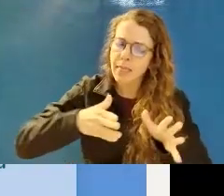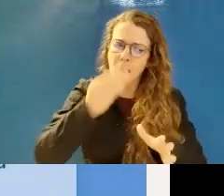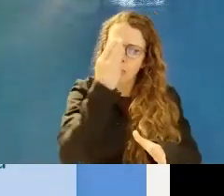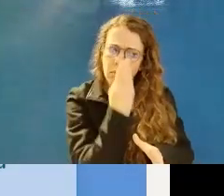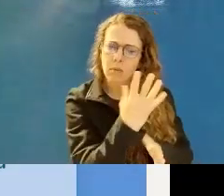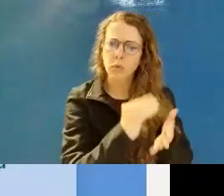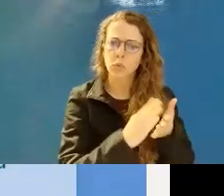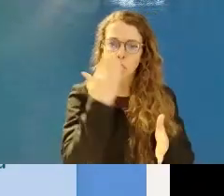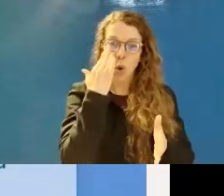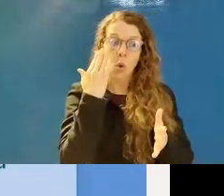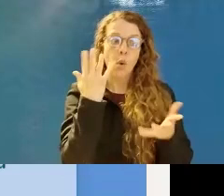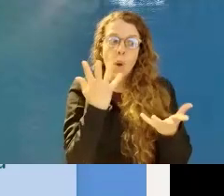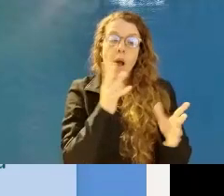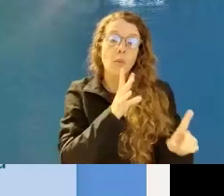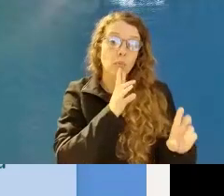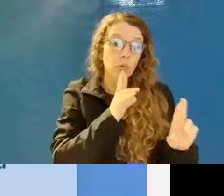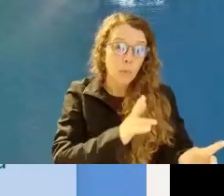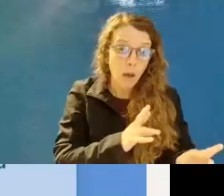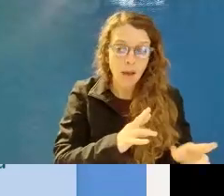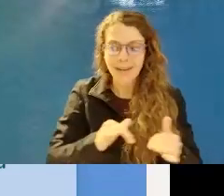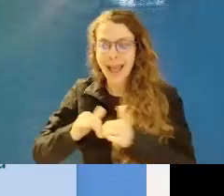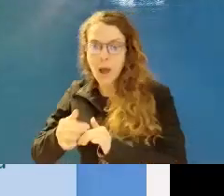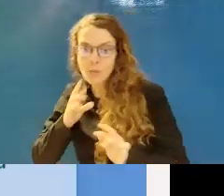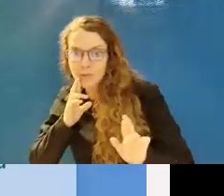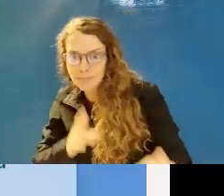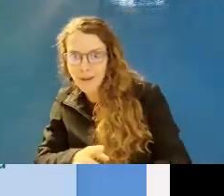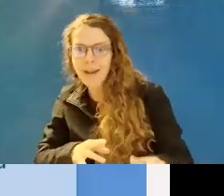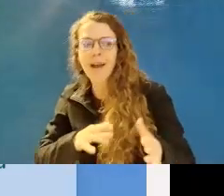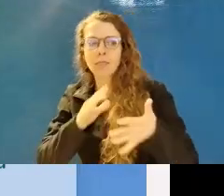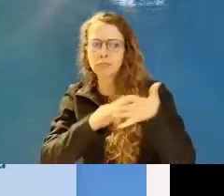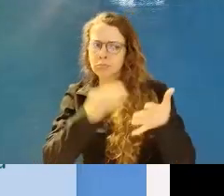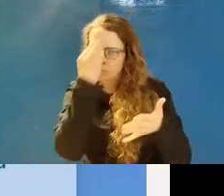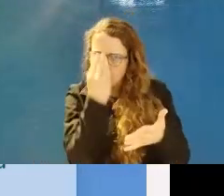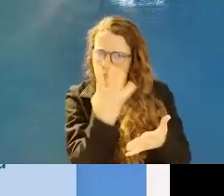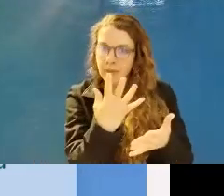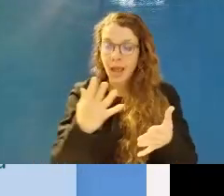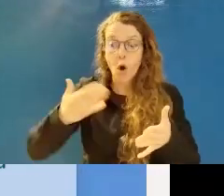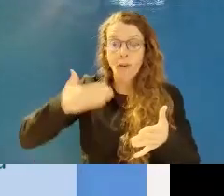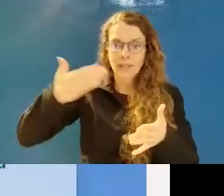what you're going to be responding to, how you're going to be responding, and, how often you're going to be responding.